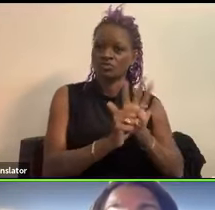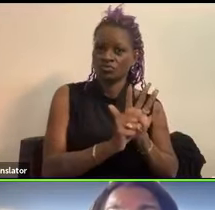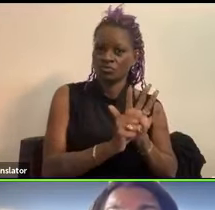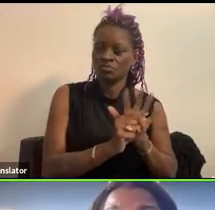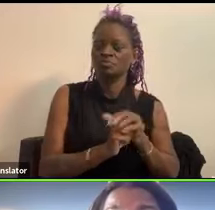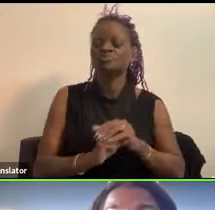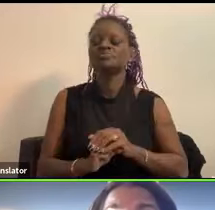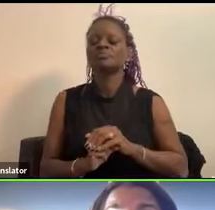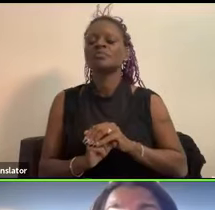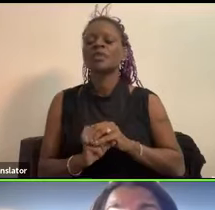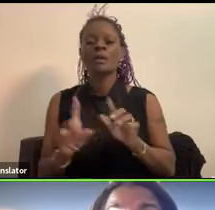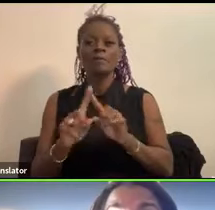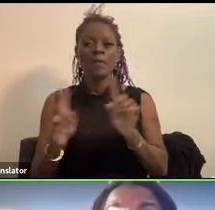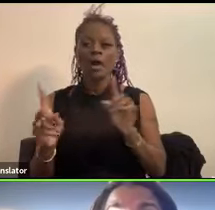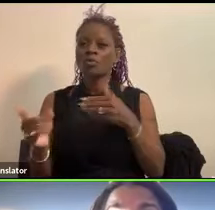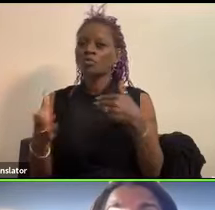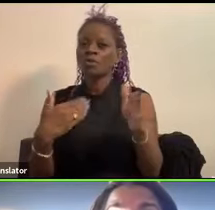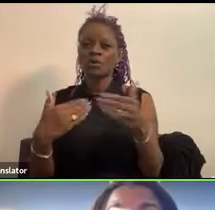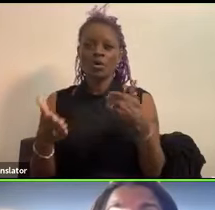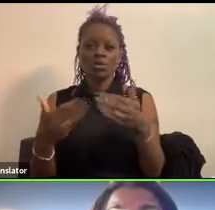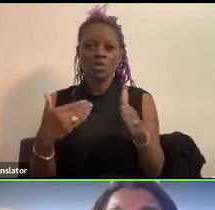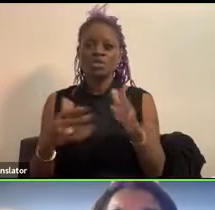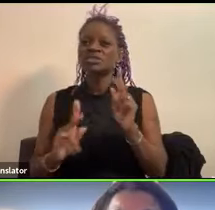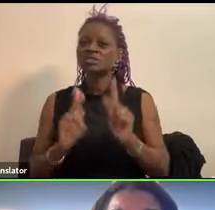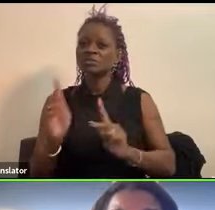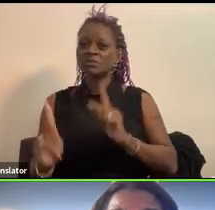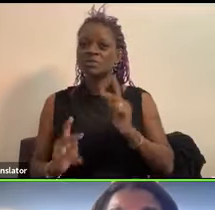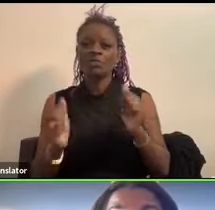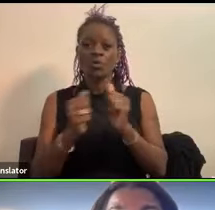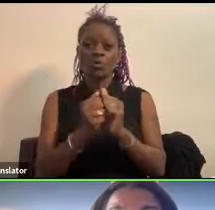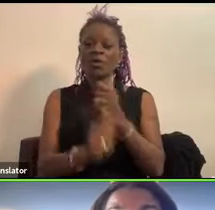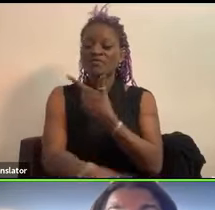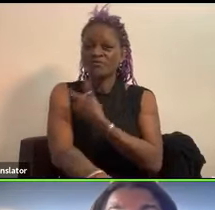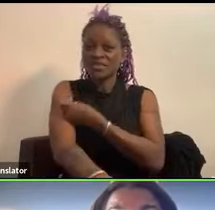who are vaccinated still have a strong protection against the very worst outcomes